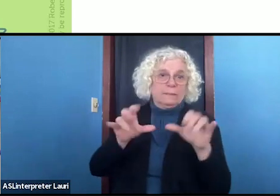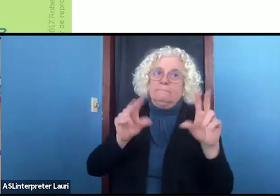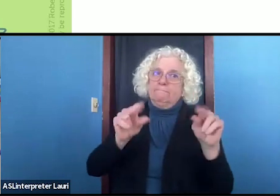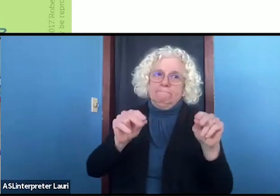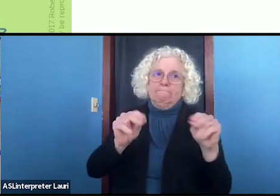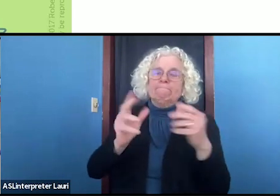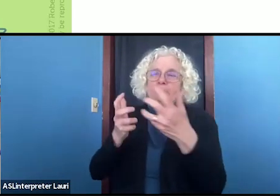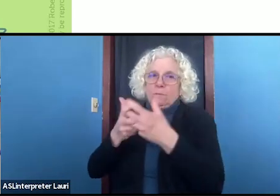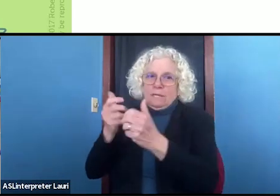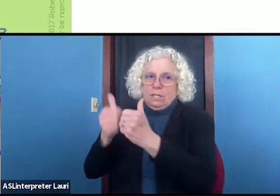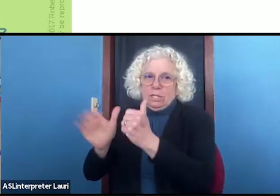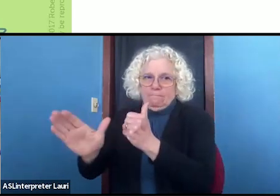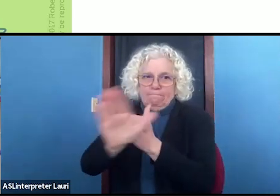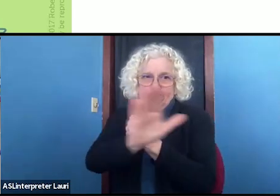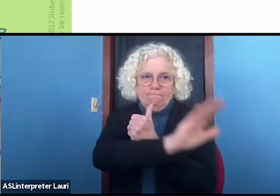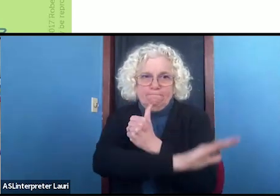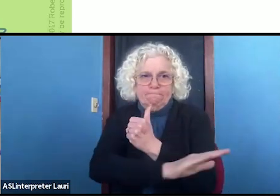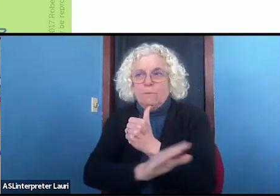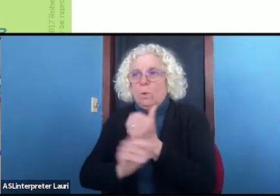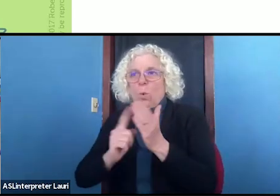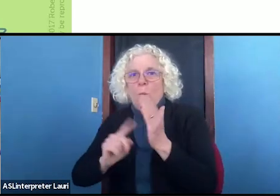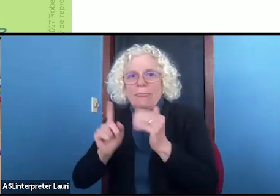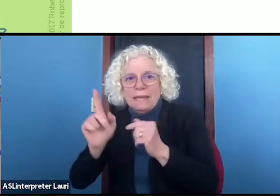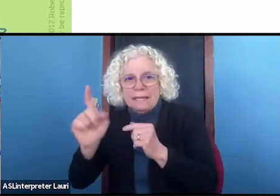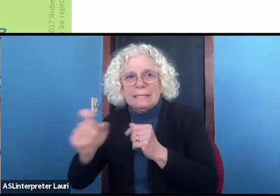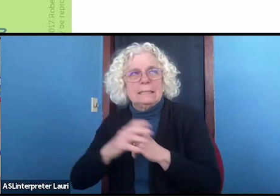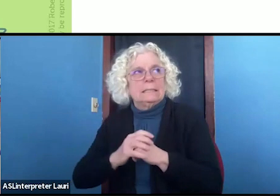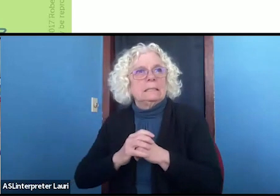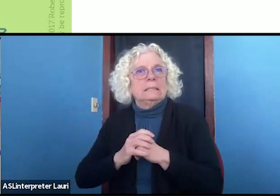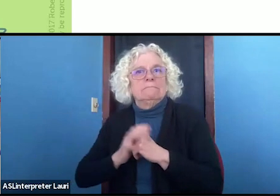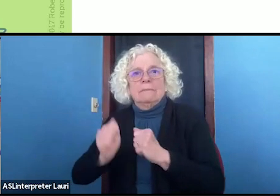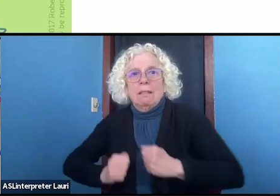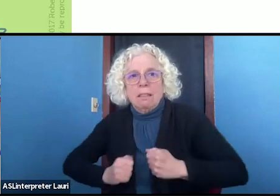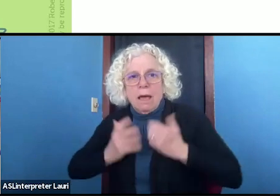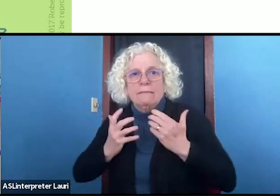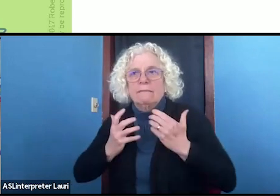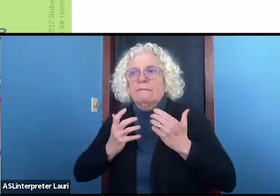their lives, safety and hope.